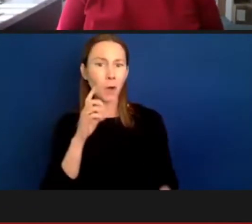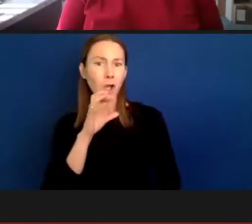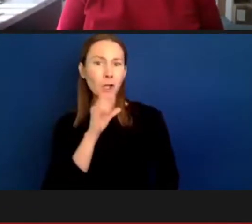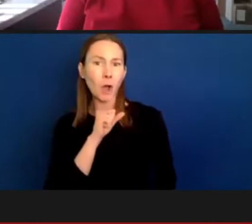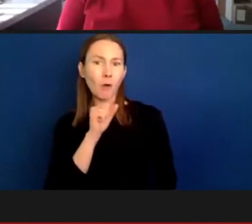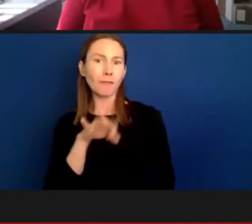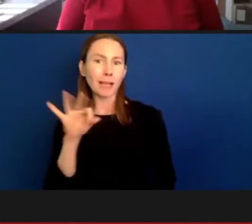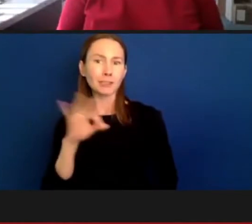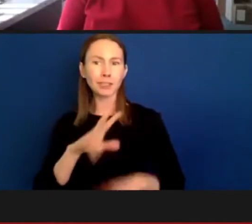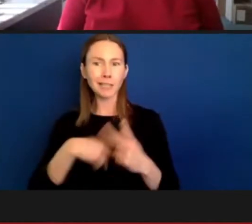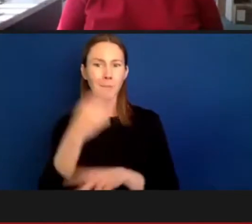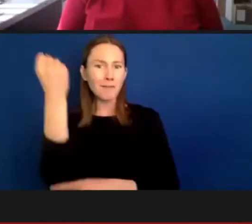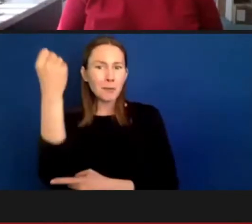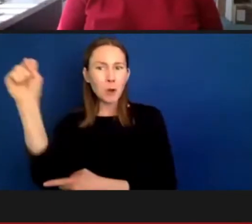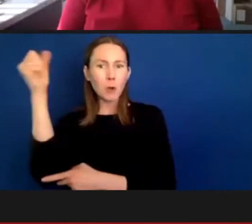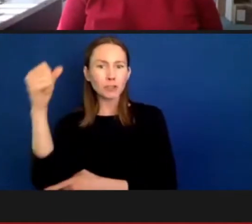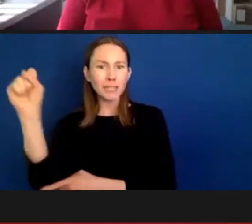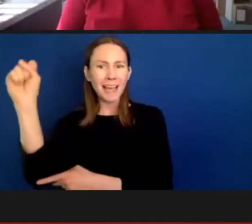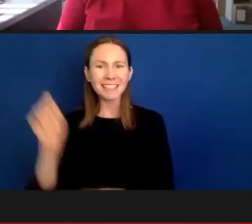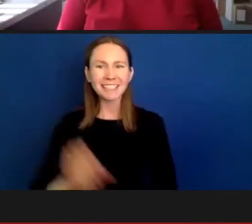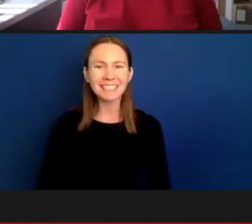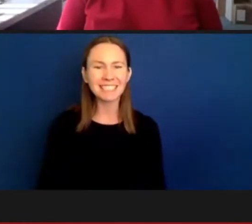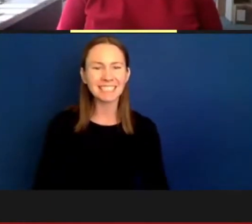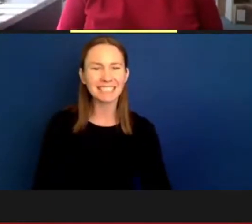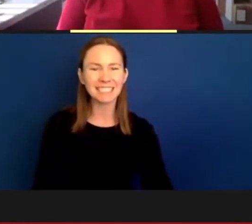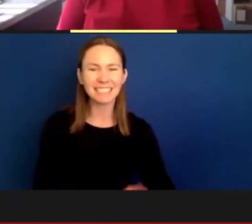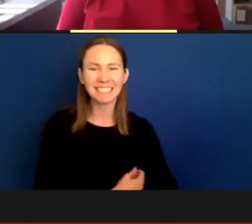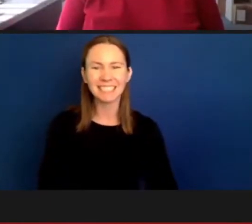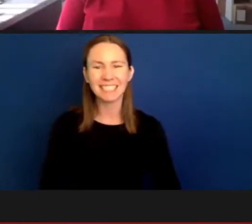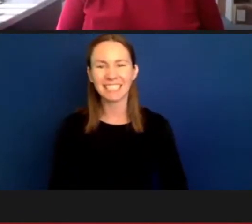old fashioned protest?”